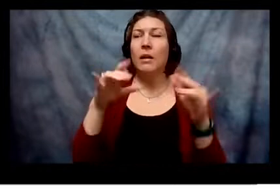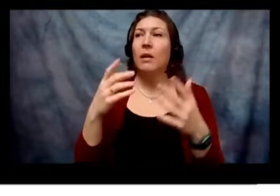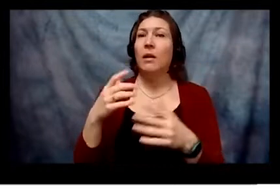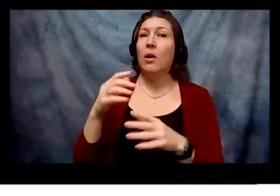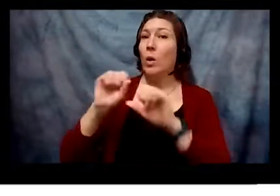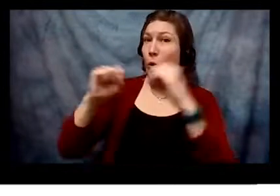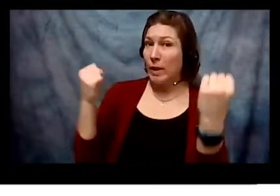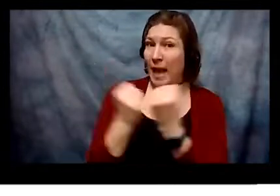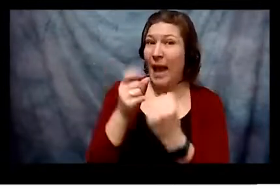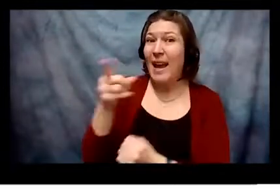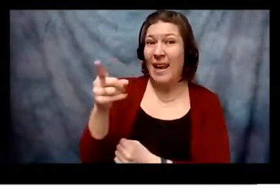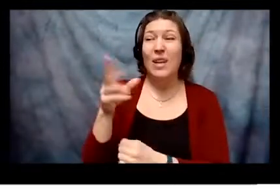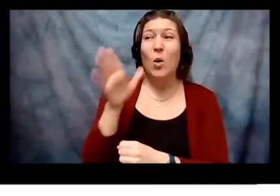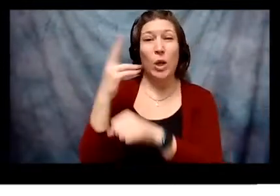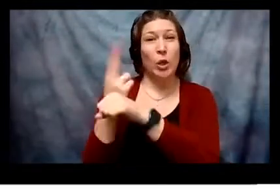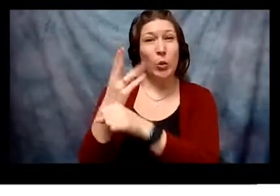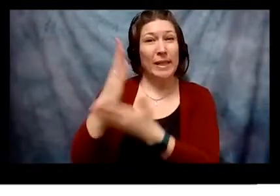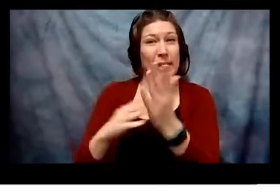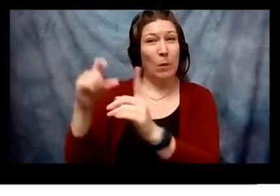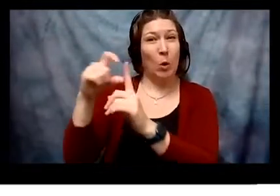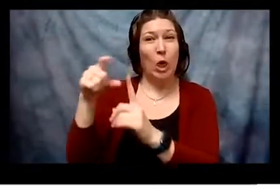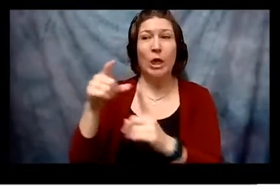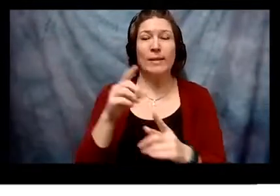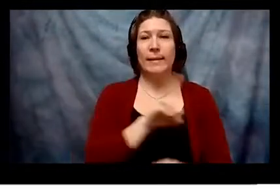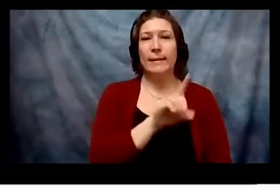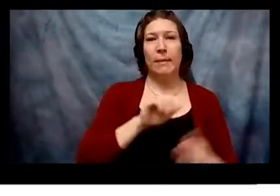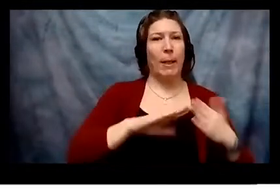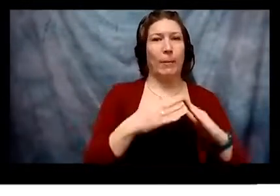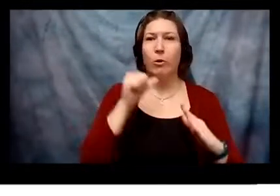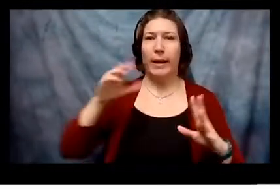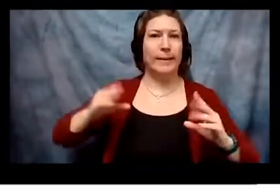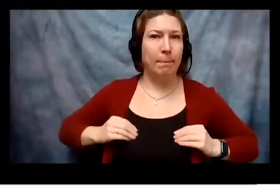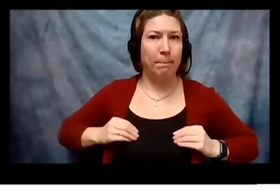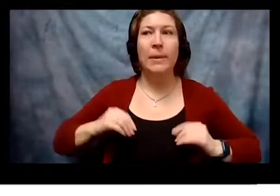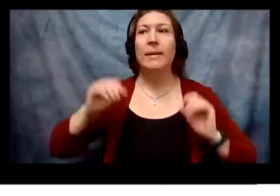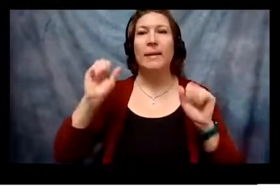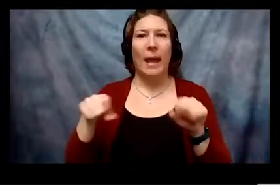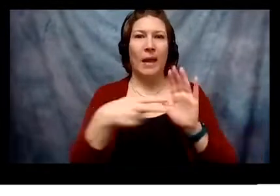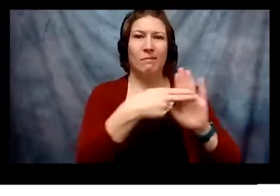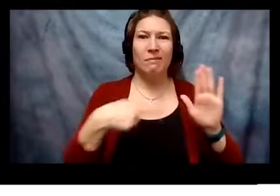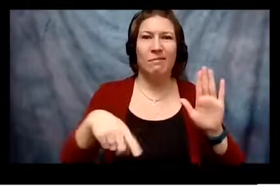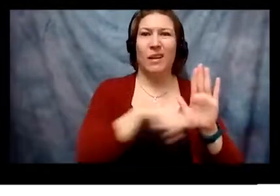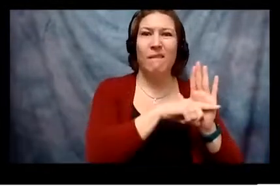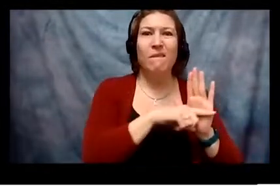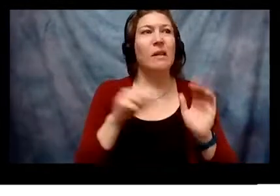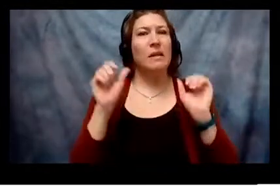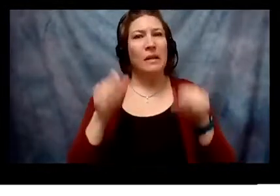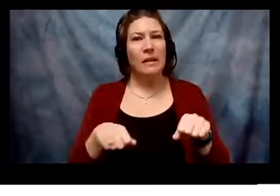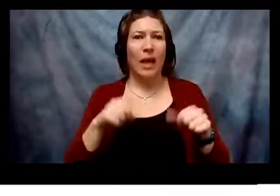that are out of date, stigmatizing and even harmful to people with disabilities, striving for